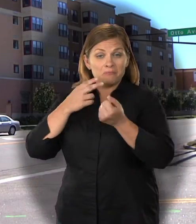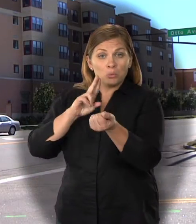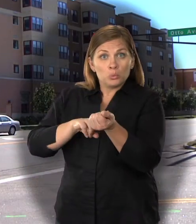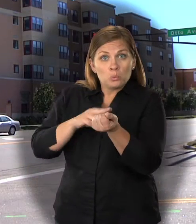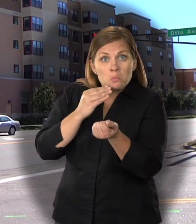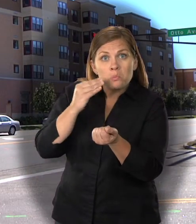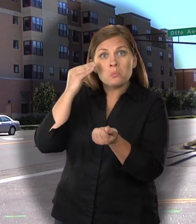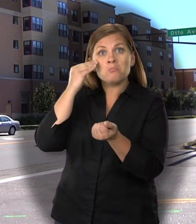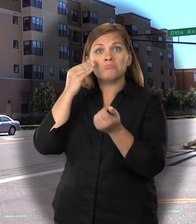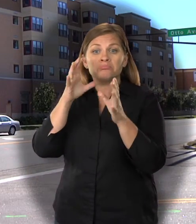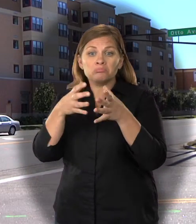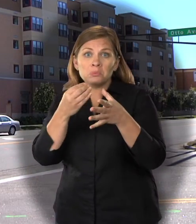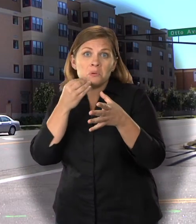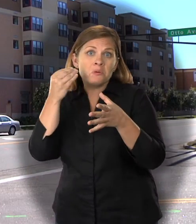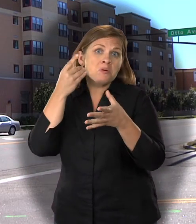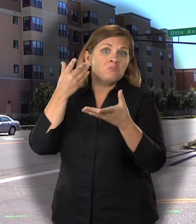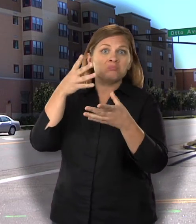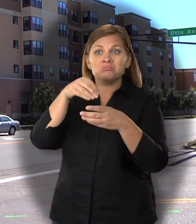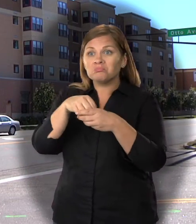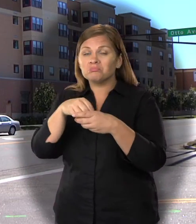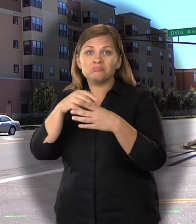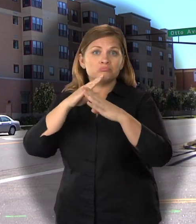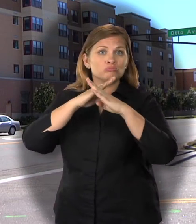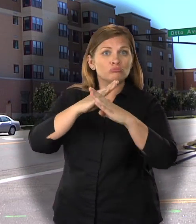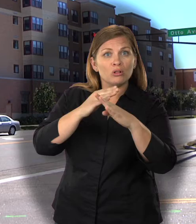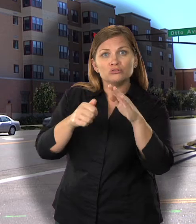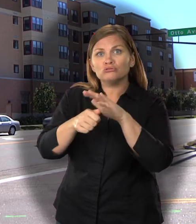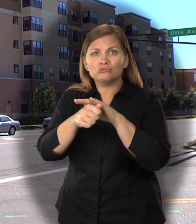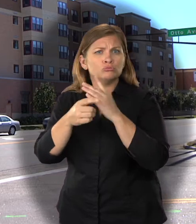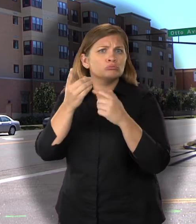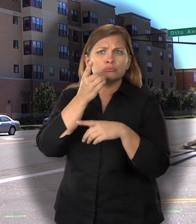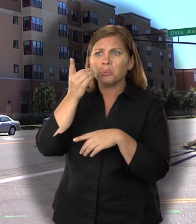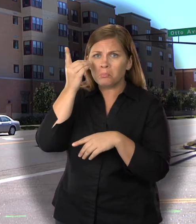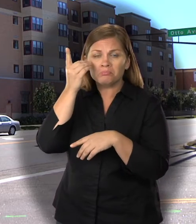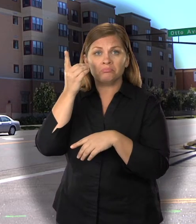If you live in a residential facility like a nursing home or a battered women's shelter,